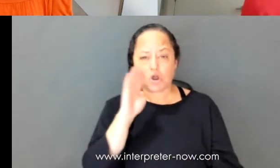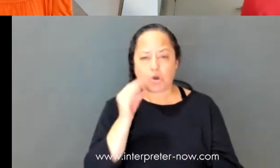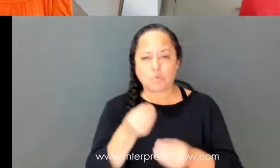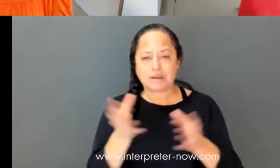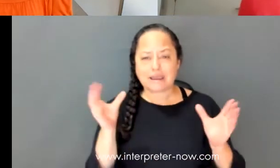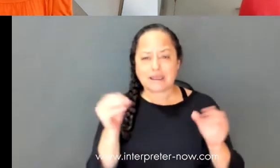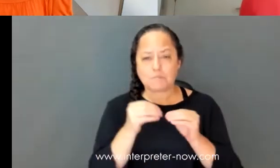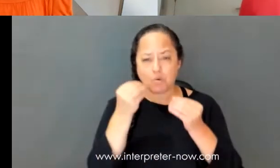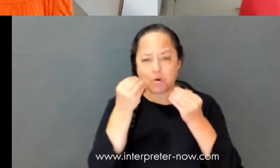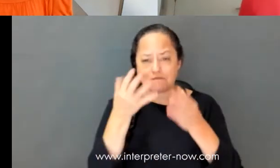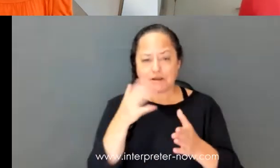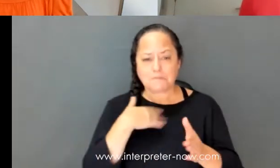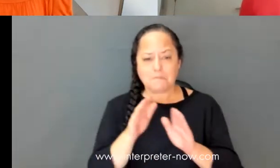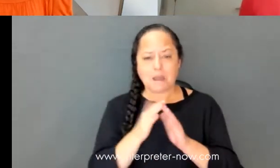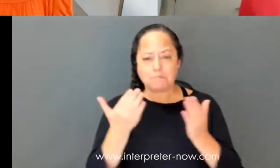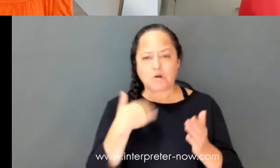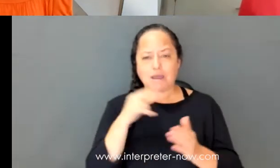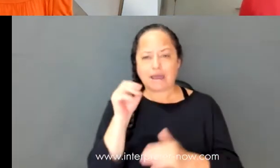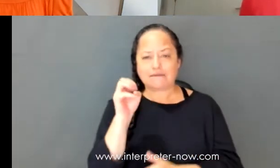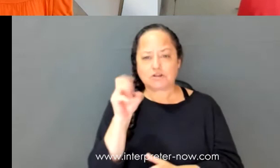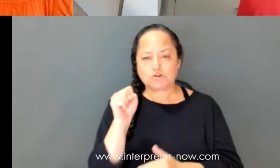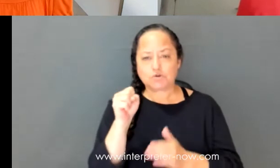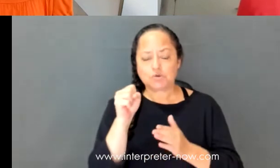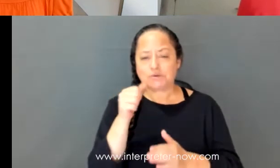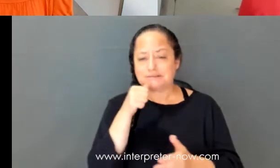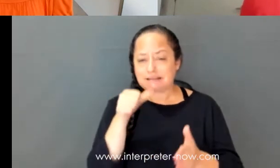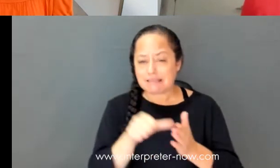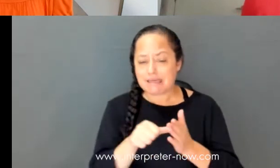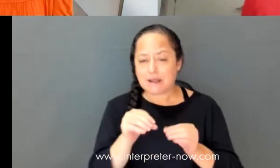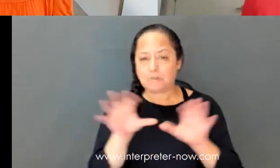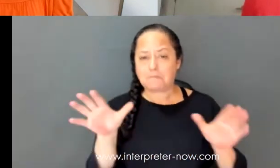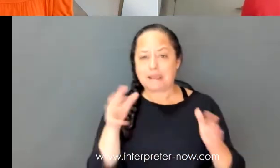I do have a newsletter mailing list called Inclusion is Leadership.